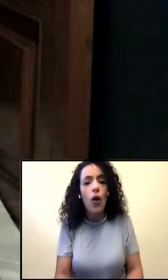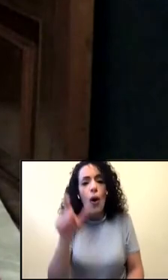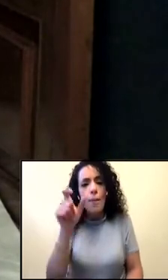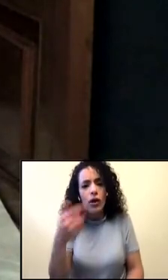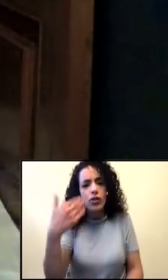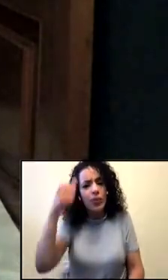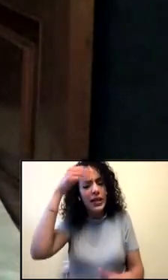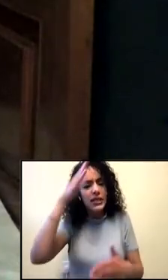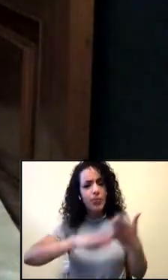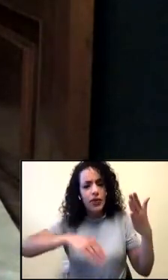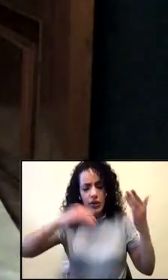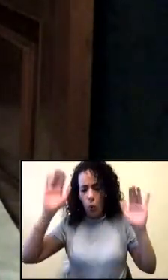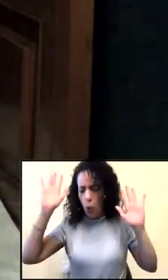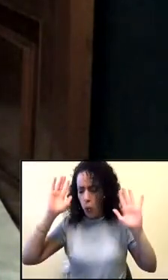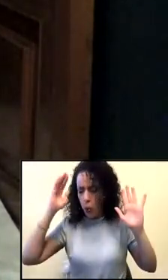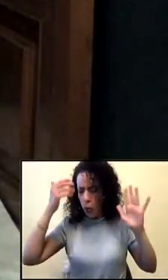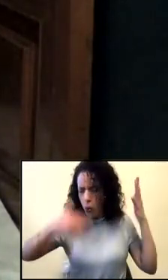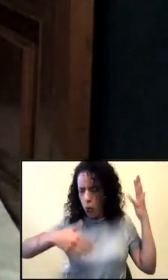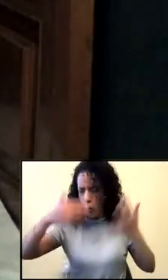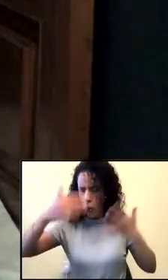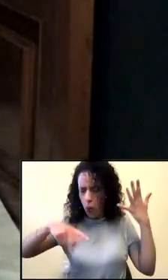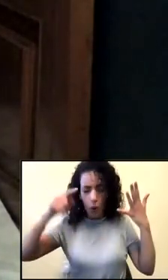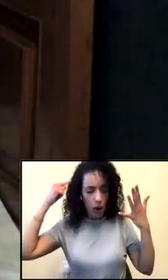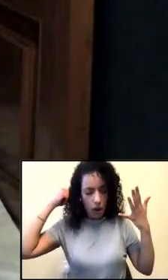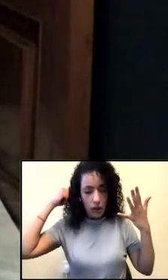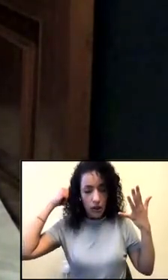yes you talk to your family and they may be willing to tell you stories but more than often